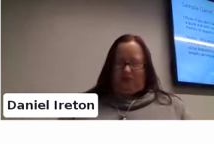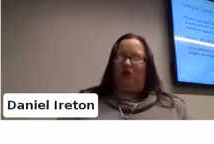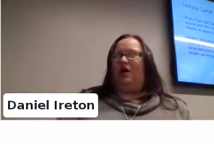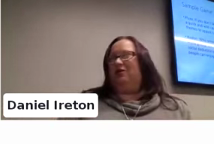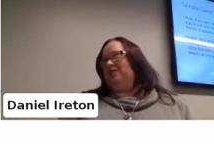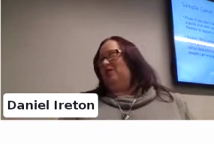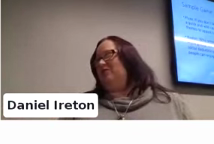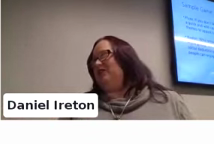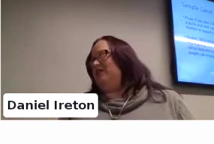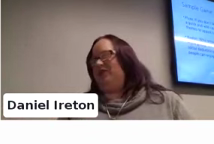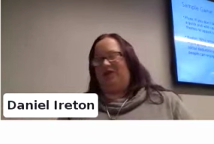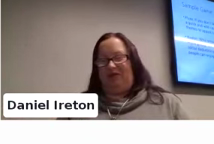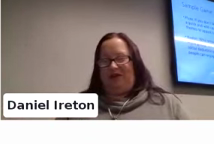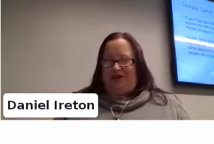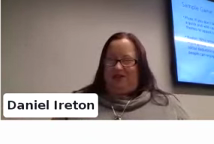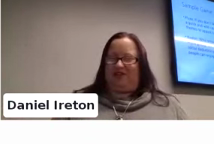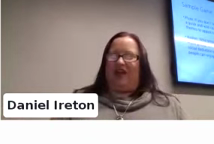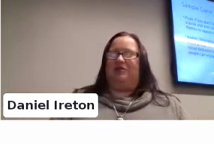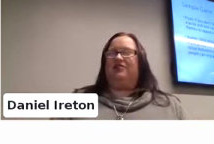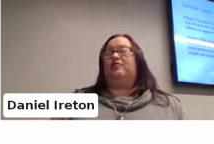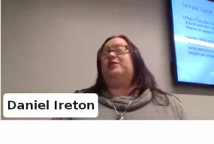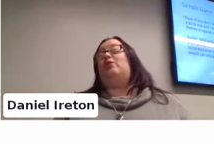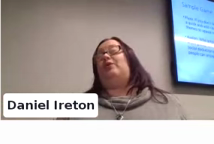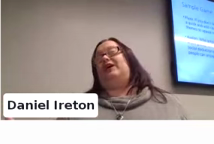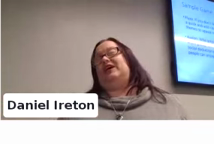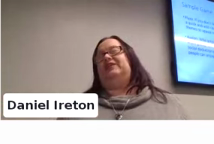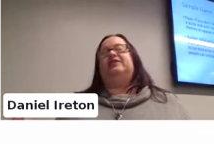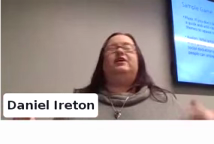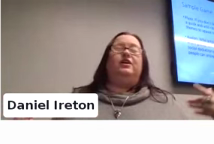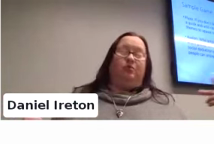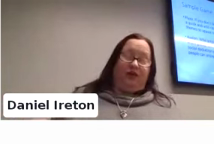So hopefully if we talk a lot about back stabbing and intrigue.